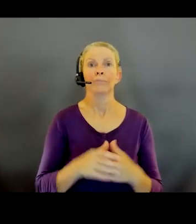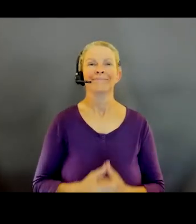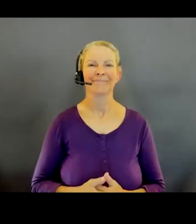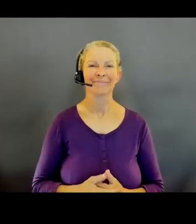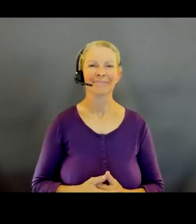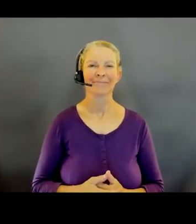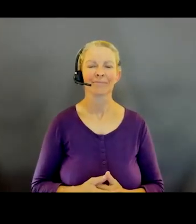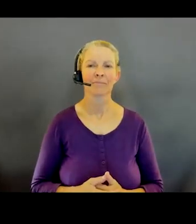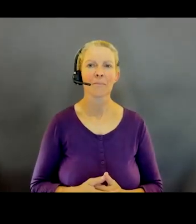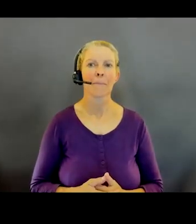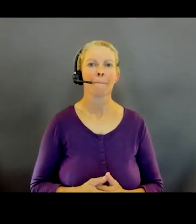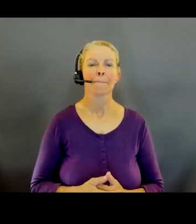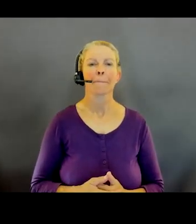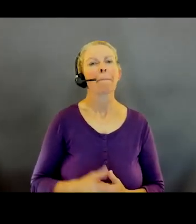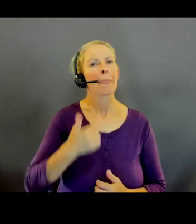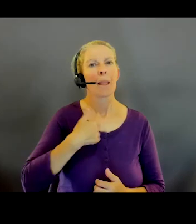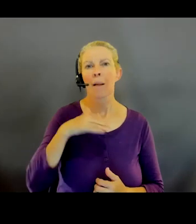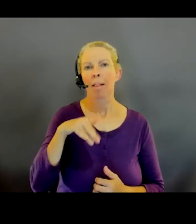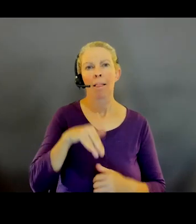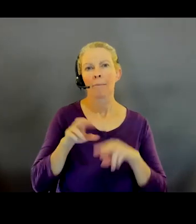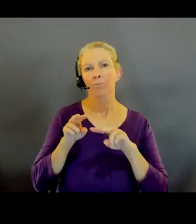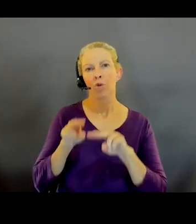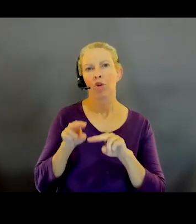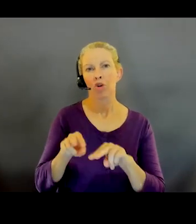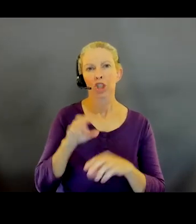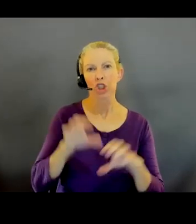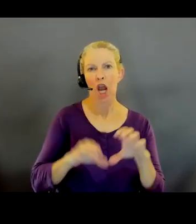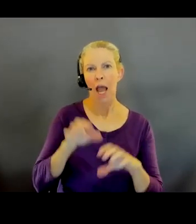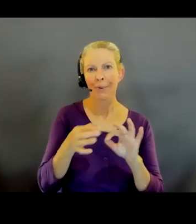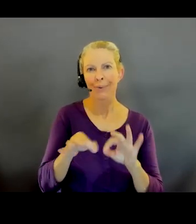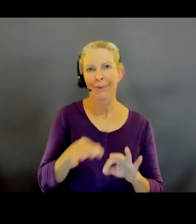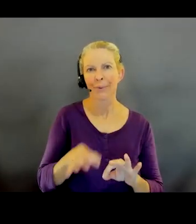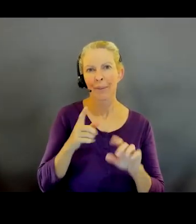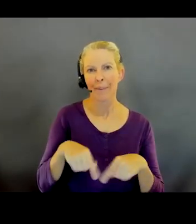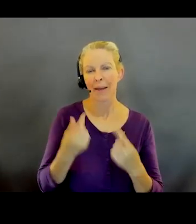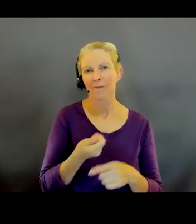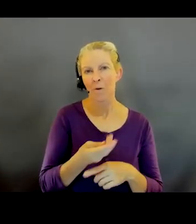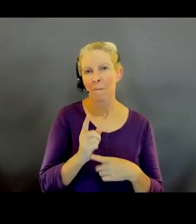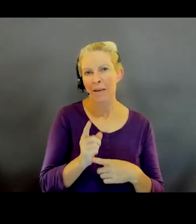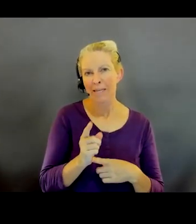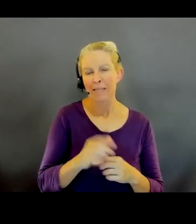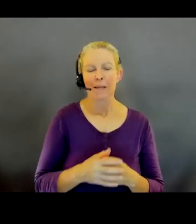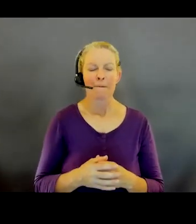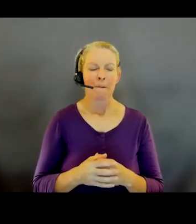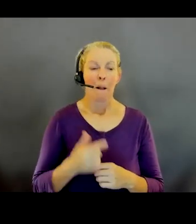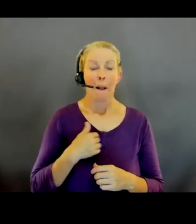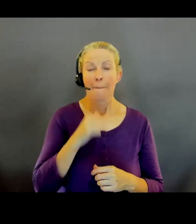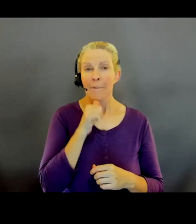I haven't been monitoring chat for the past few minutes. And I'm not sure how many of you that